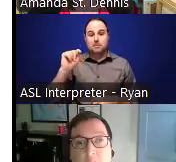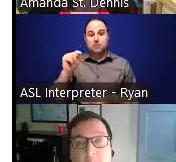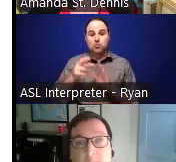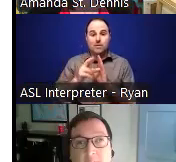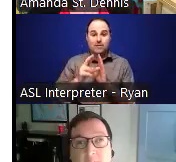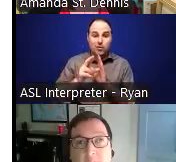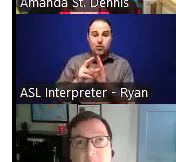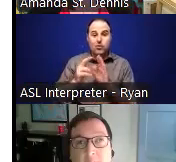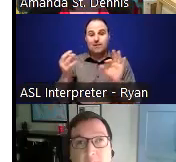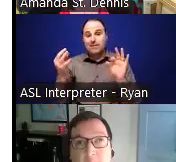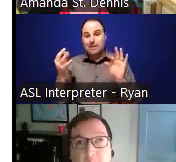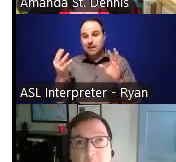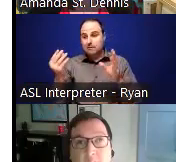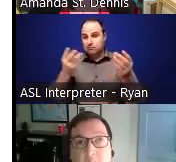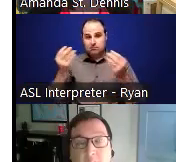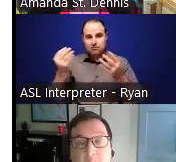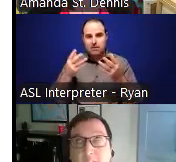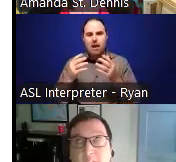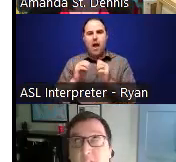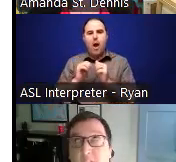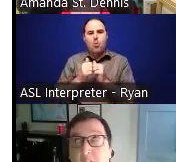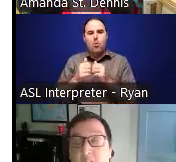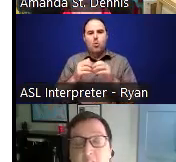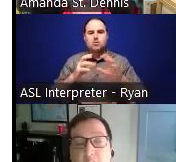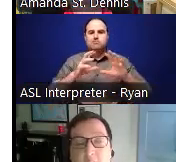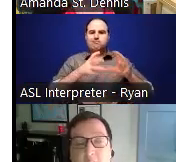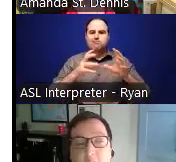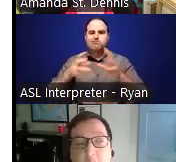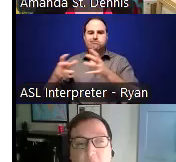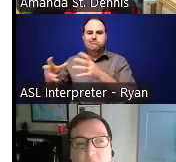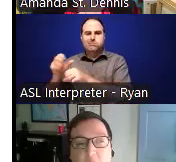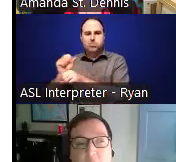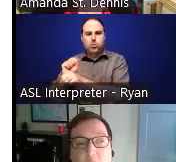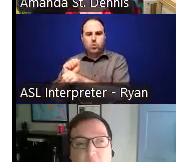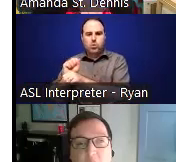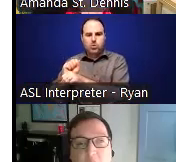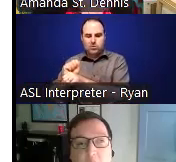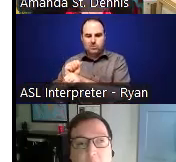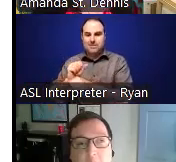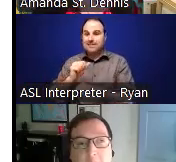the tasks. So organizing the comments together, not everyone wants to read all the little details,